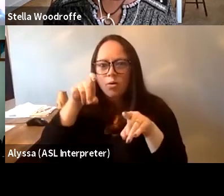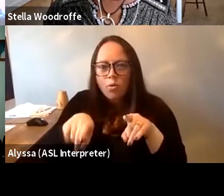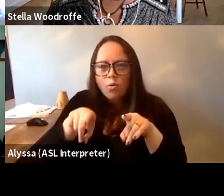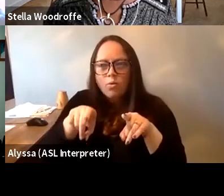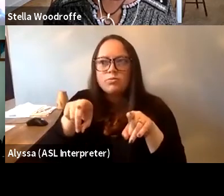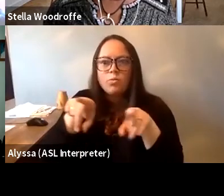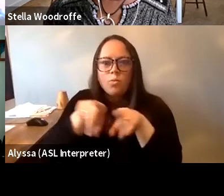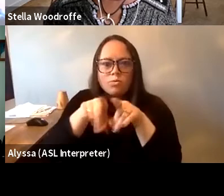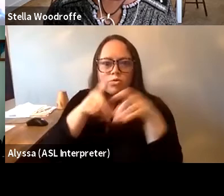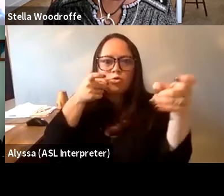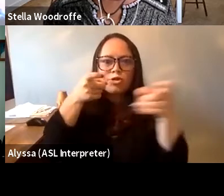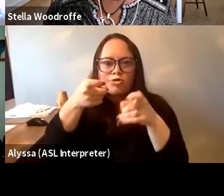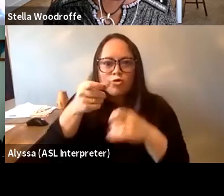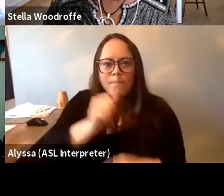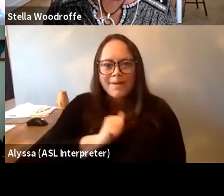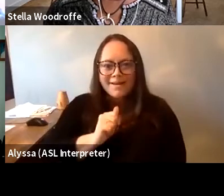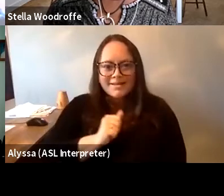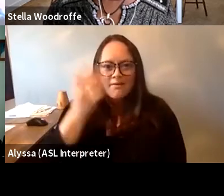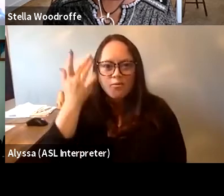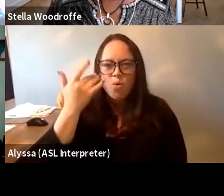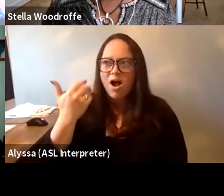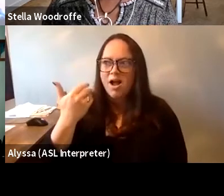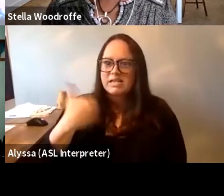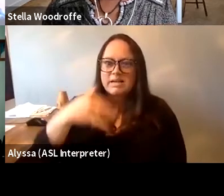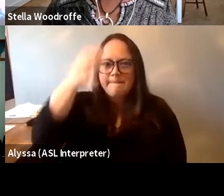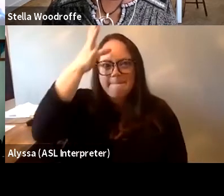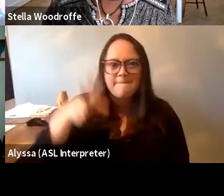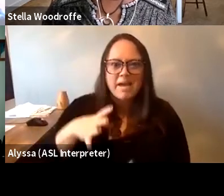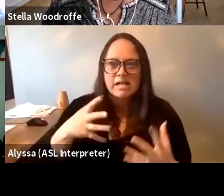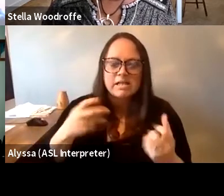that male, you know, yeah. But there you will take care of it.